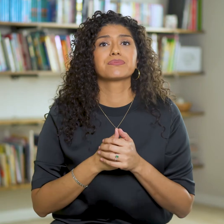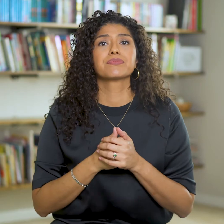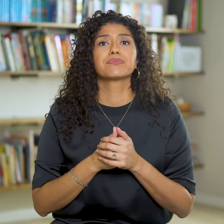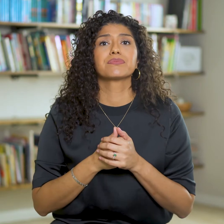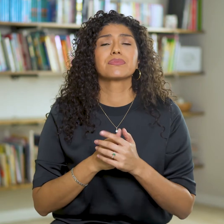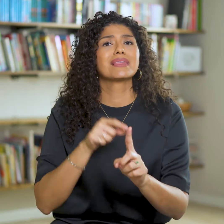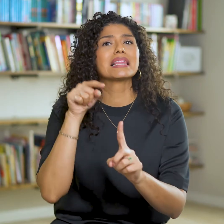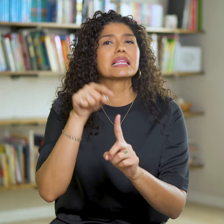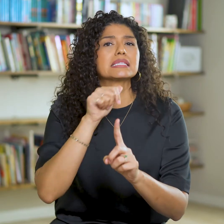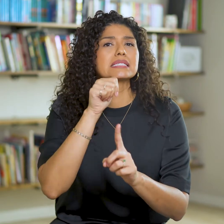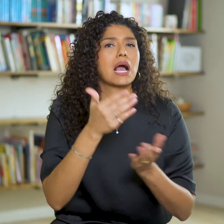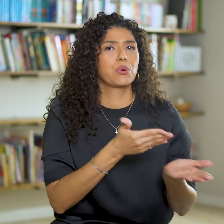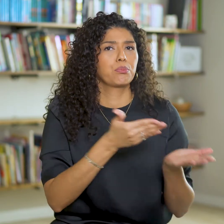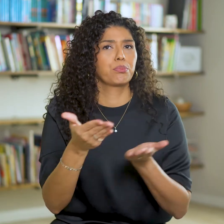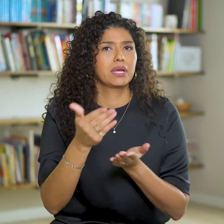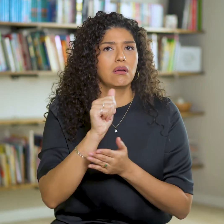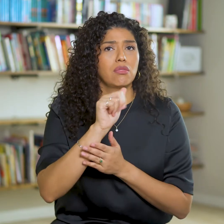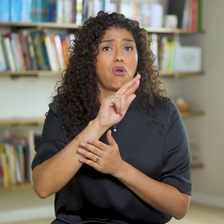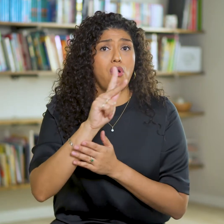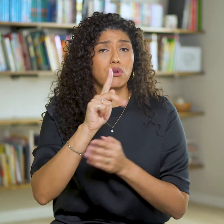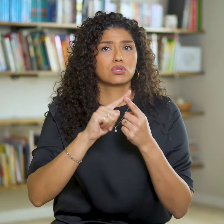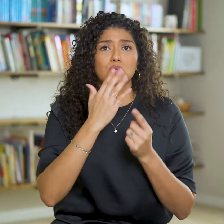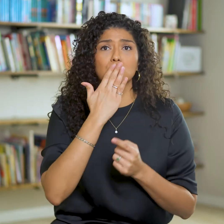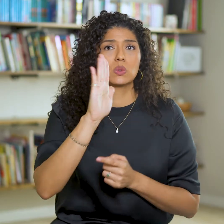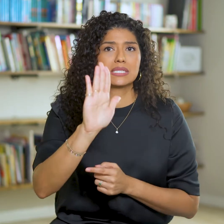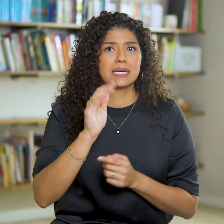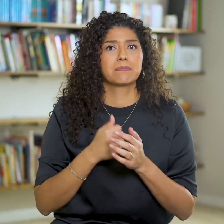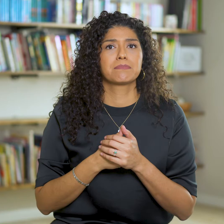David doesn’t bring the ark to Jerusalem.